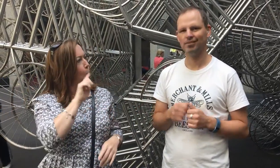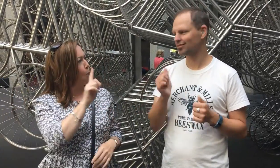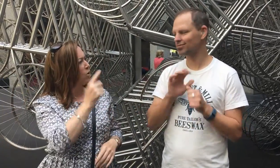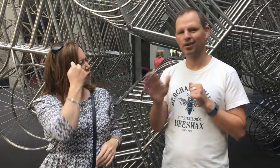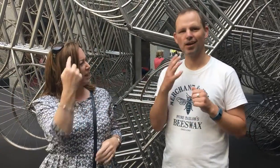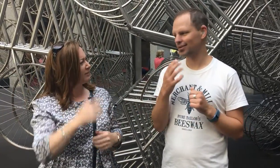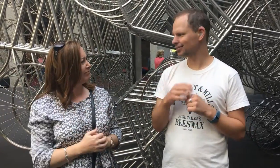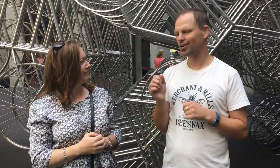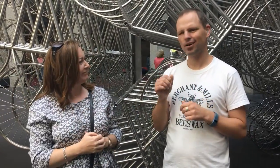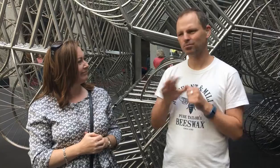What did you think?